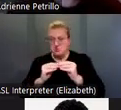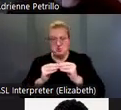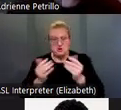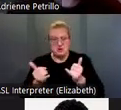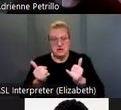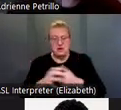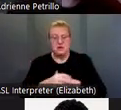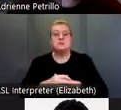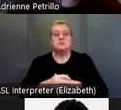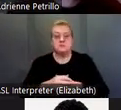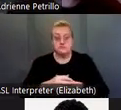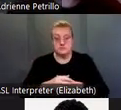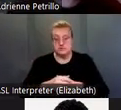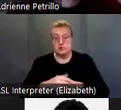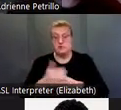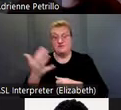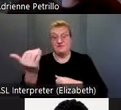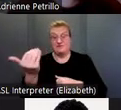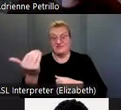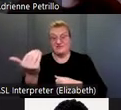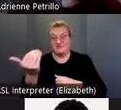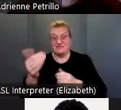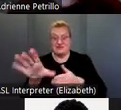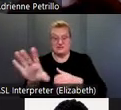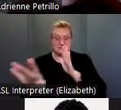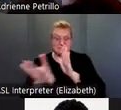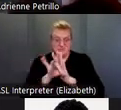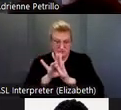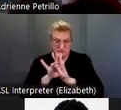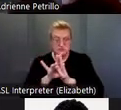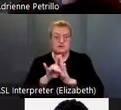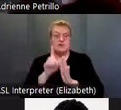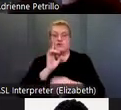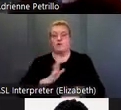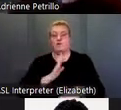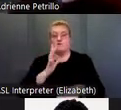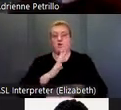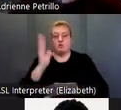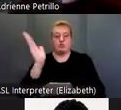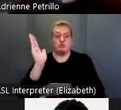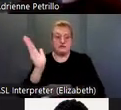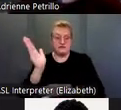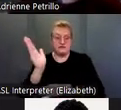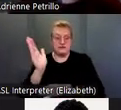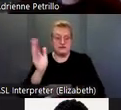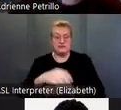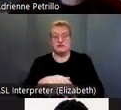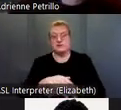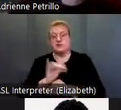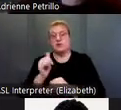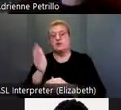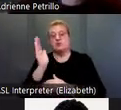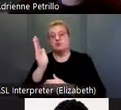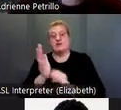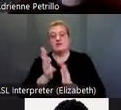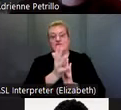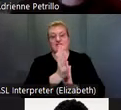And so 15 have been selected for formal presentations. These presentations will be five minutes long.